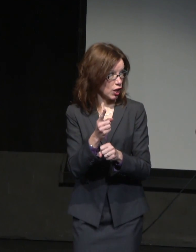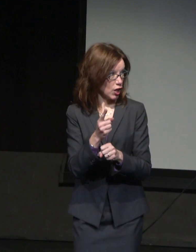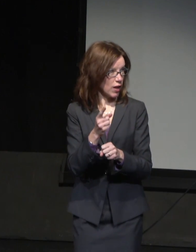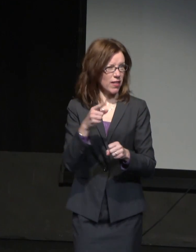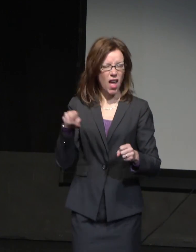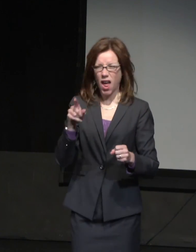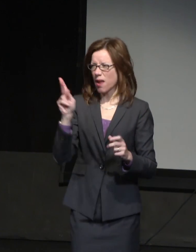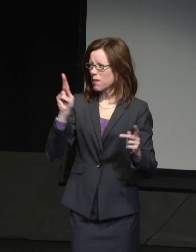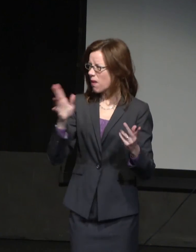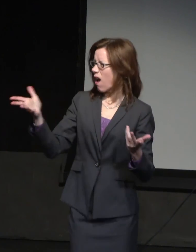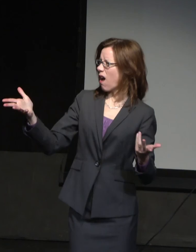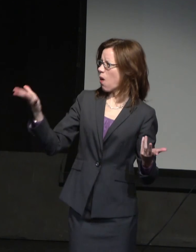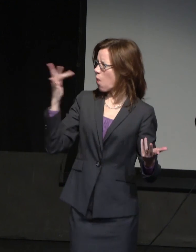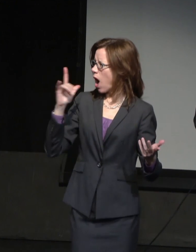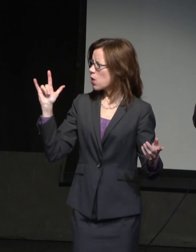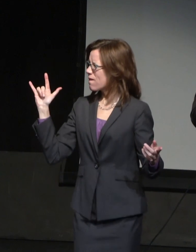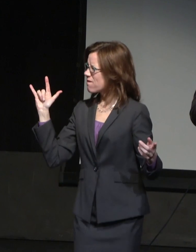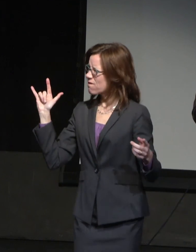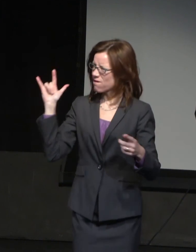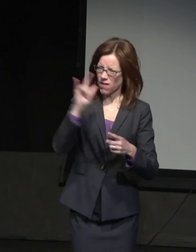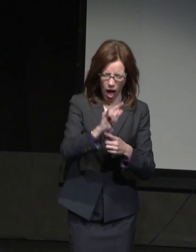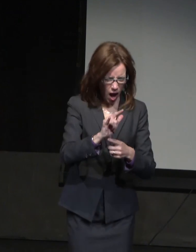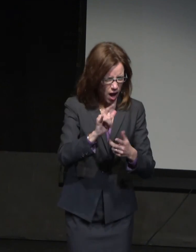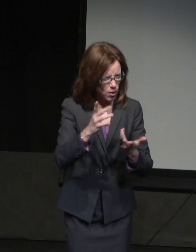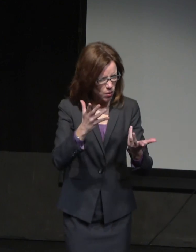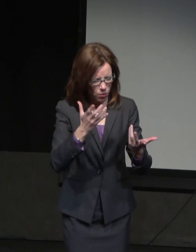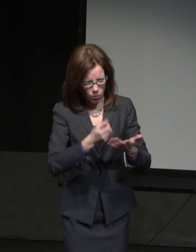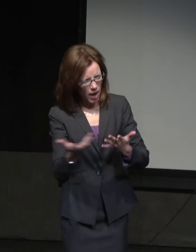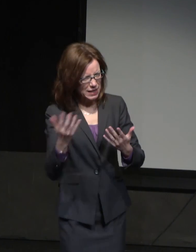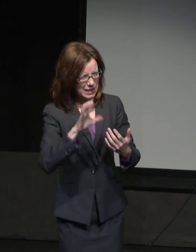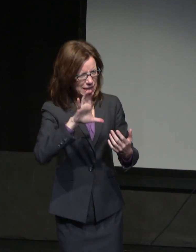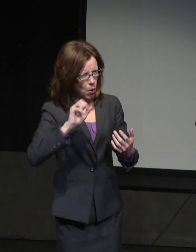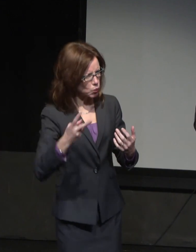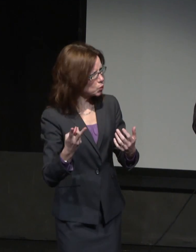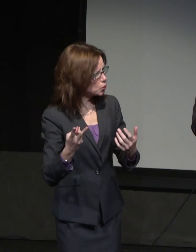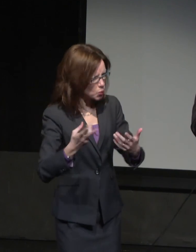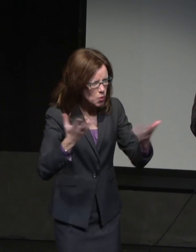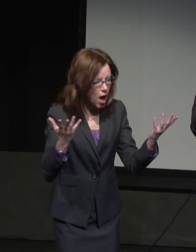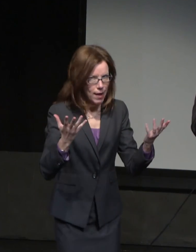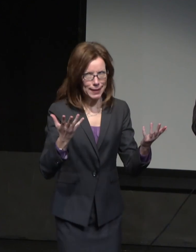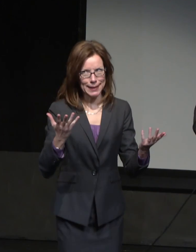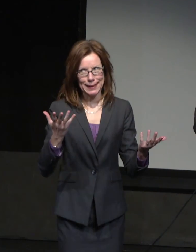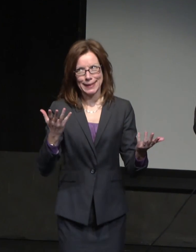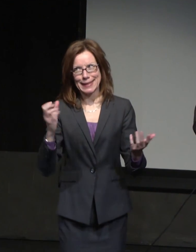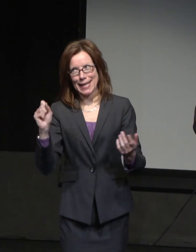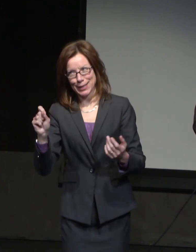of the world and burning CO2. But obviously we're in constant email contact,